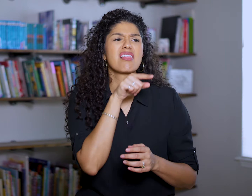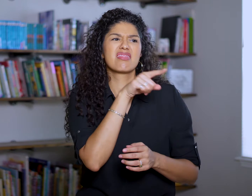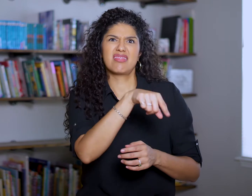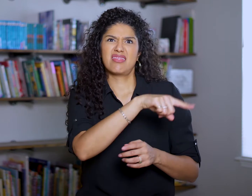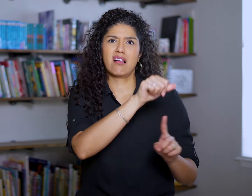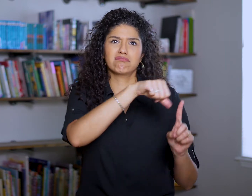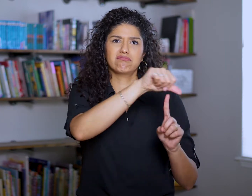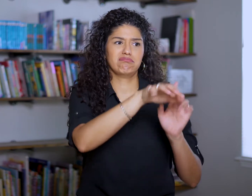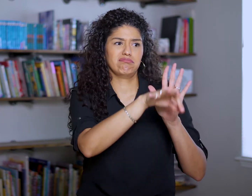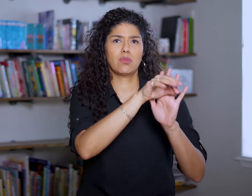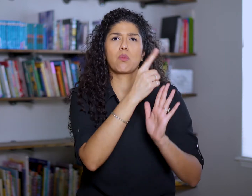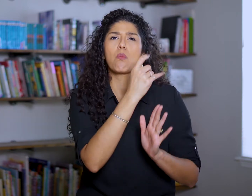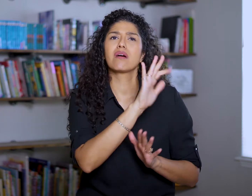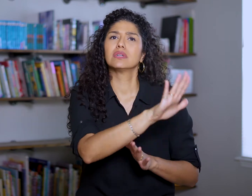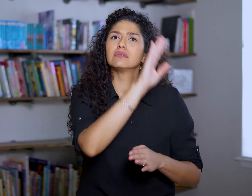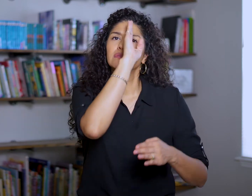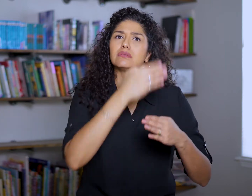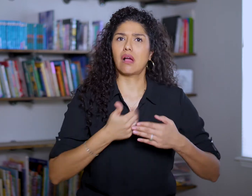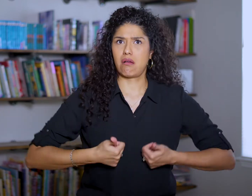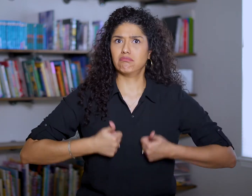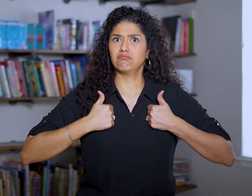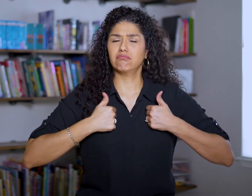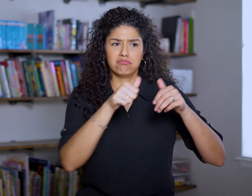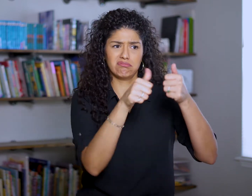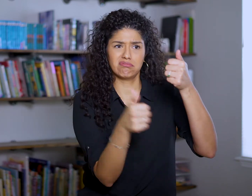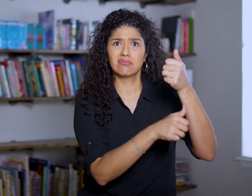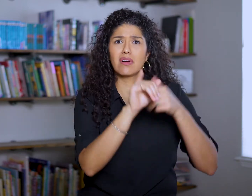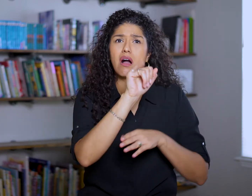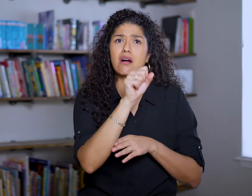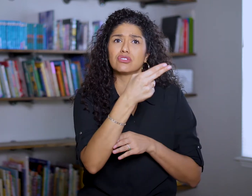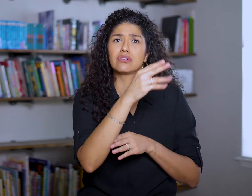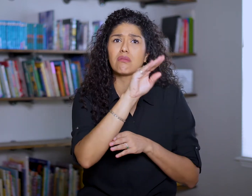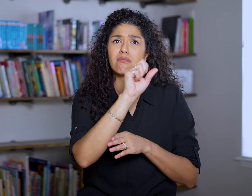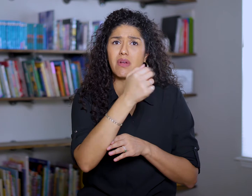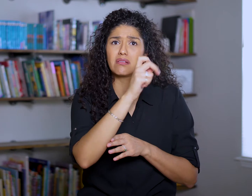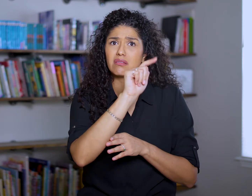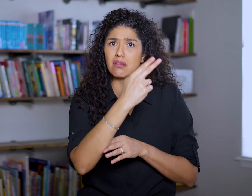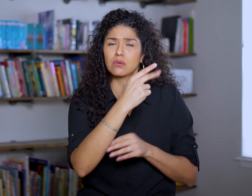They anoint one of his surviving sons, Ish-bosheth,